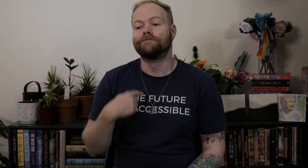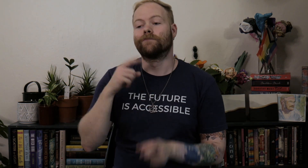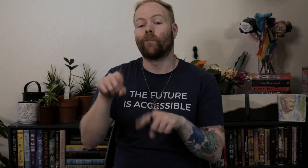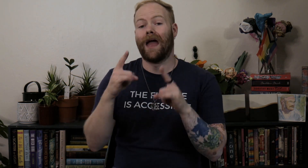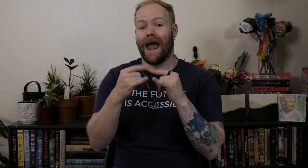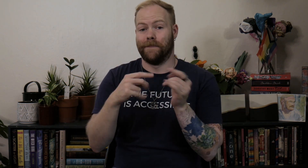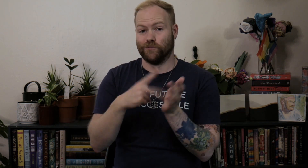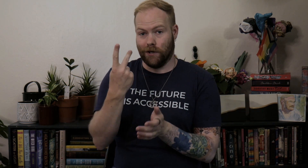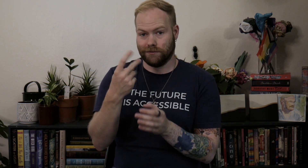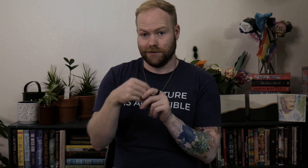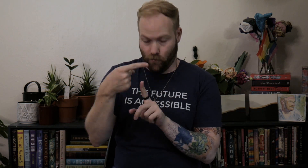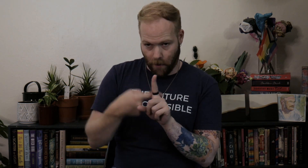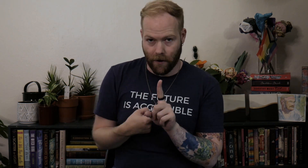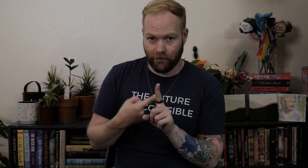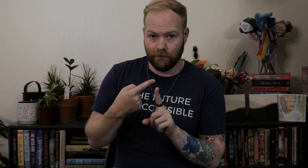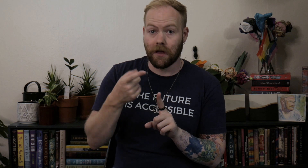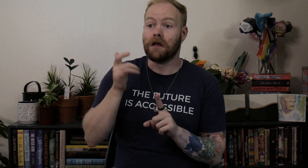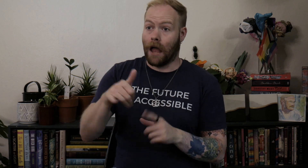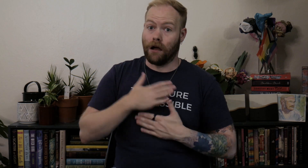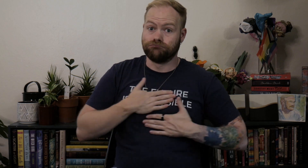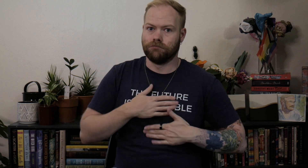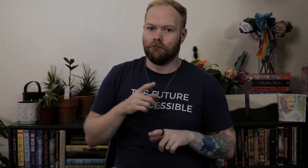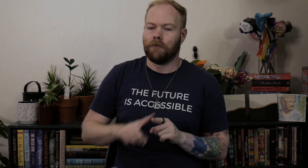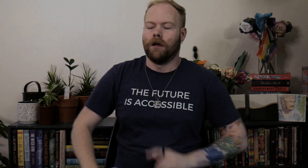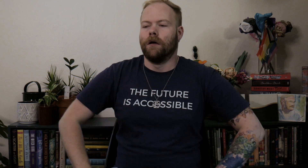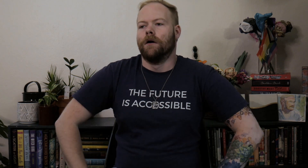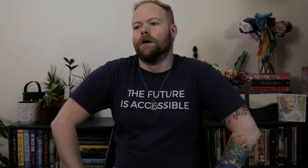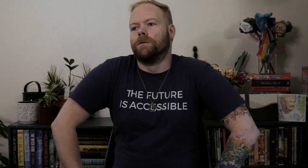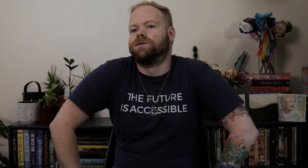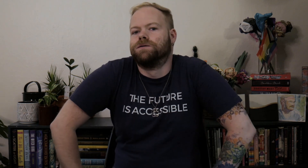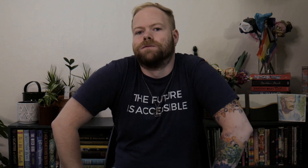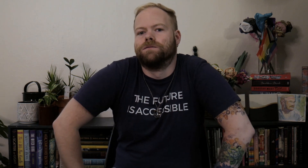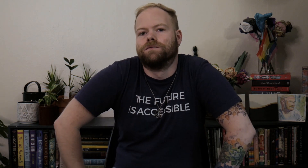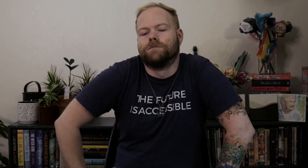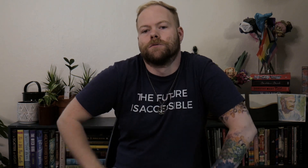I went camping twice in one month, which was enjoyable but whew.